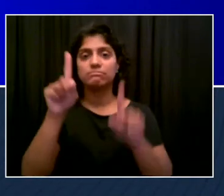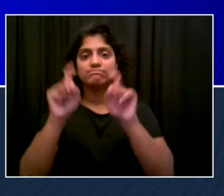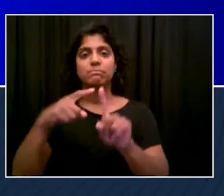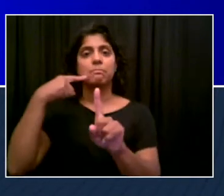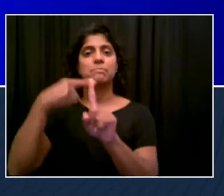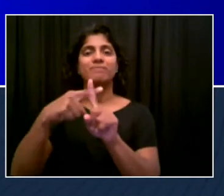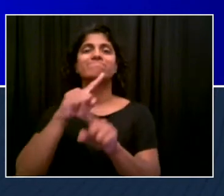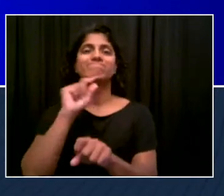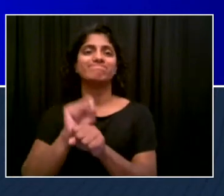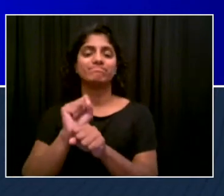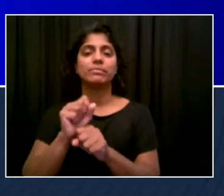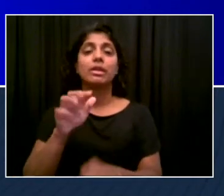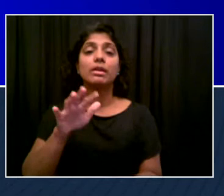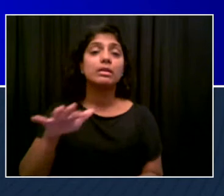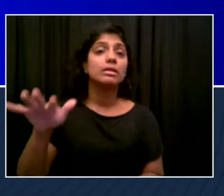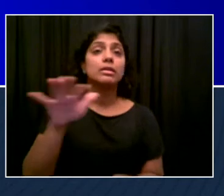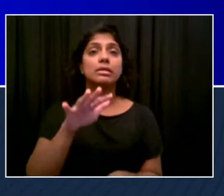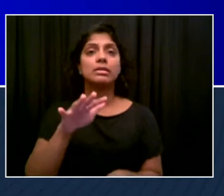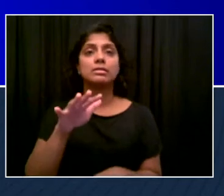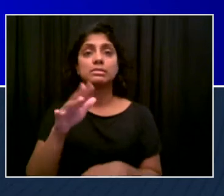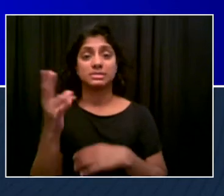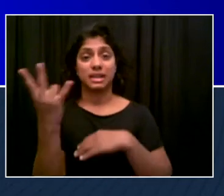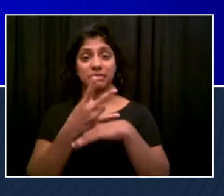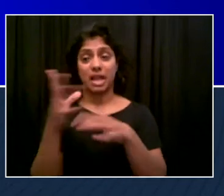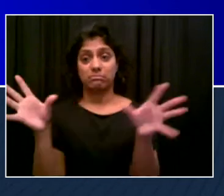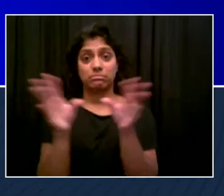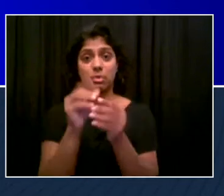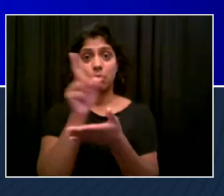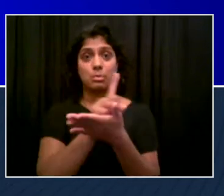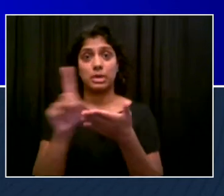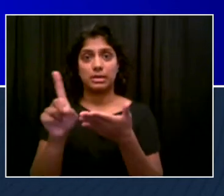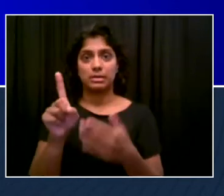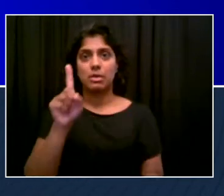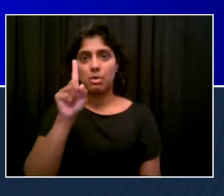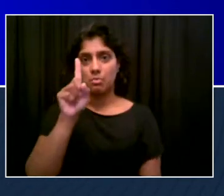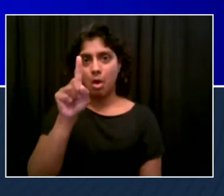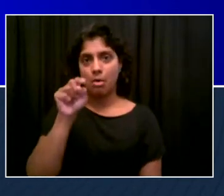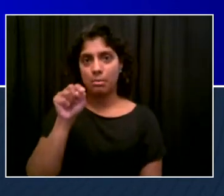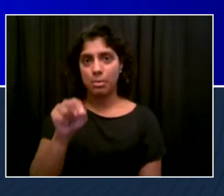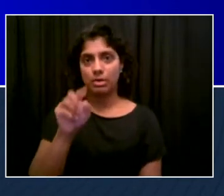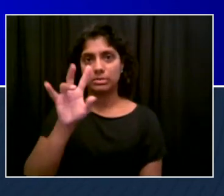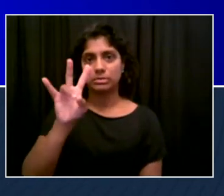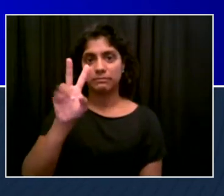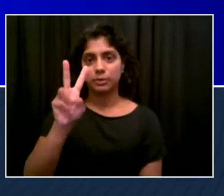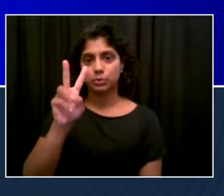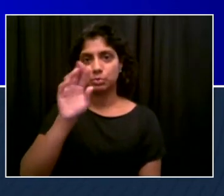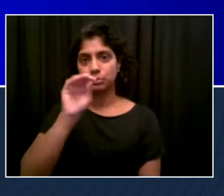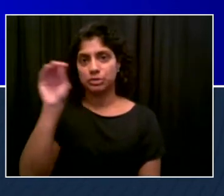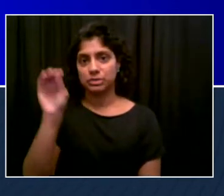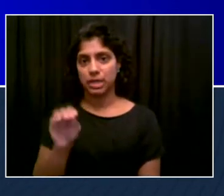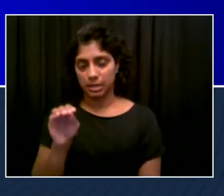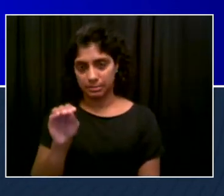NUMBER TWO, NEW REPORTED CASES ON A SEVEN DAY ERAVA, GETHIS IS A CONCERN, OVER 500 CASES. NUMBER THREE, NUMBER PEOPLE TESTING POSITIVE